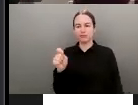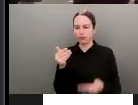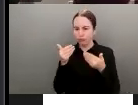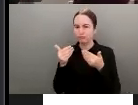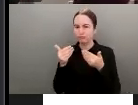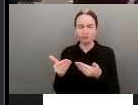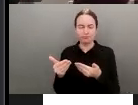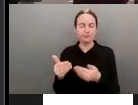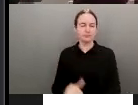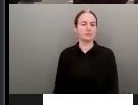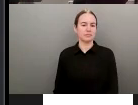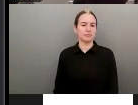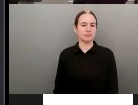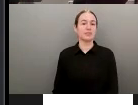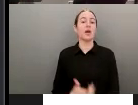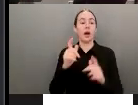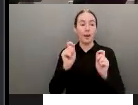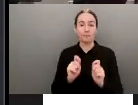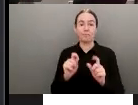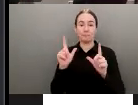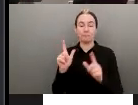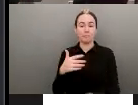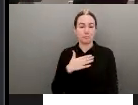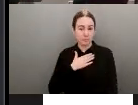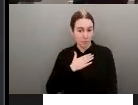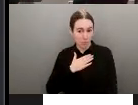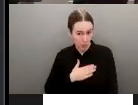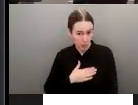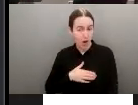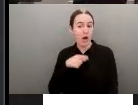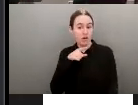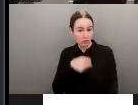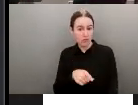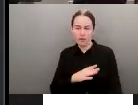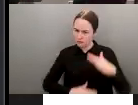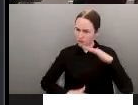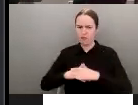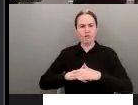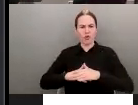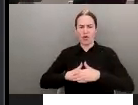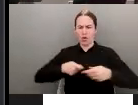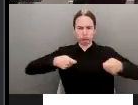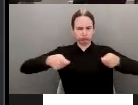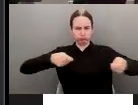It asks me if I allow full control of the device.